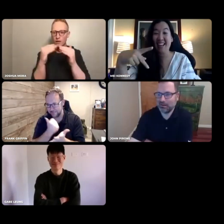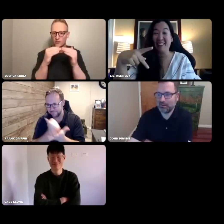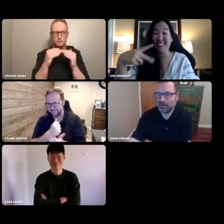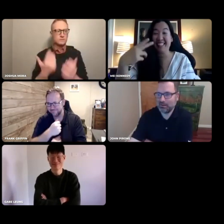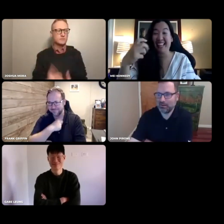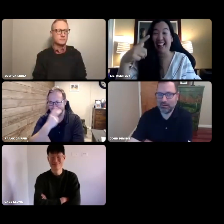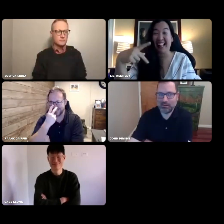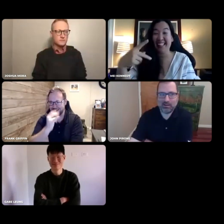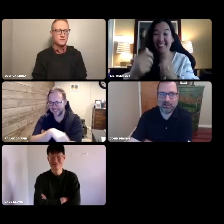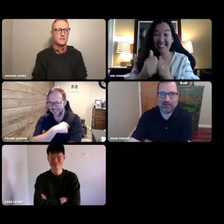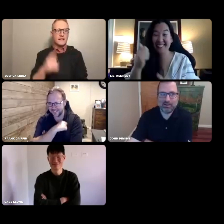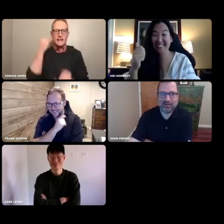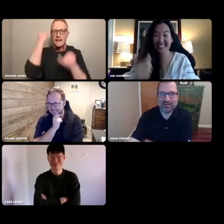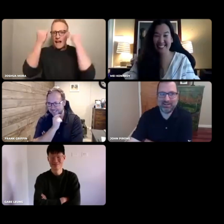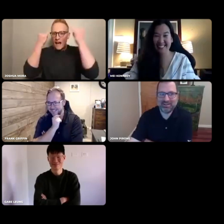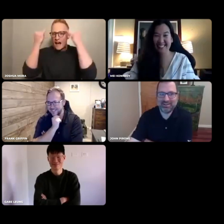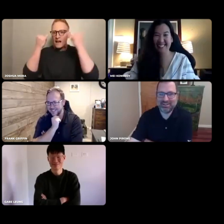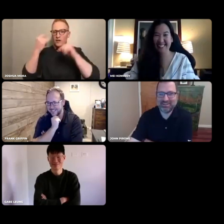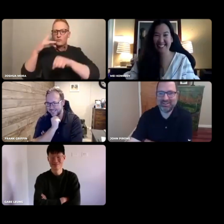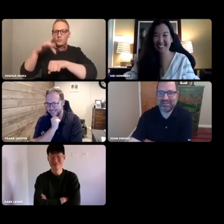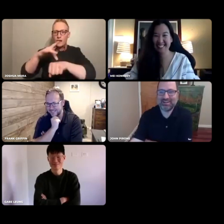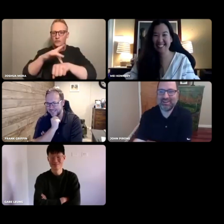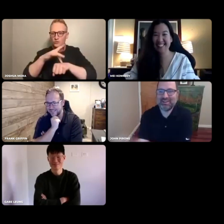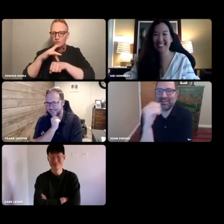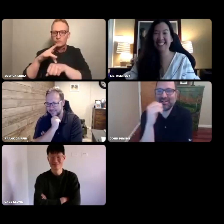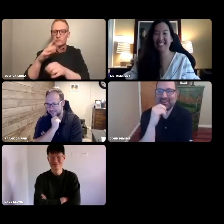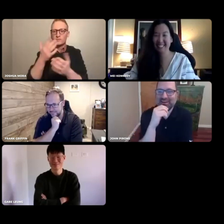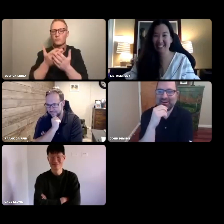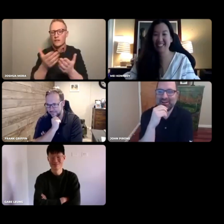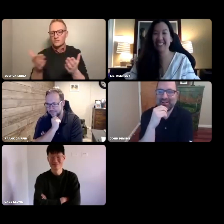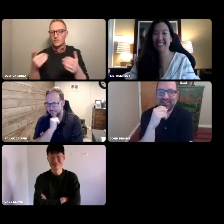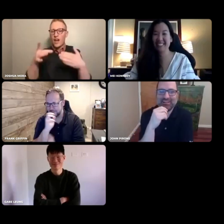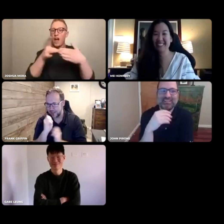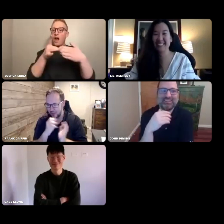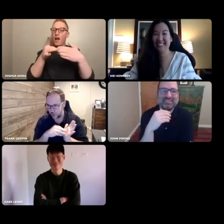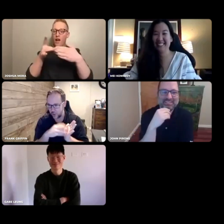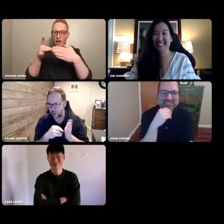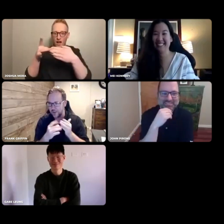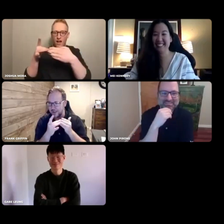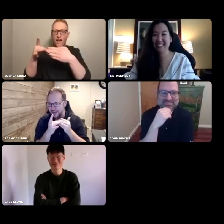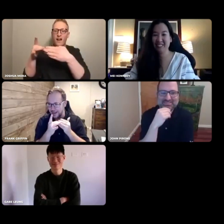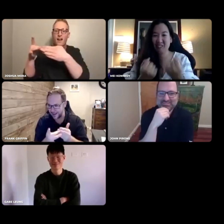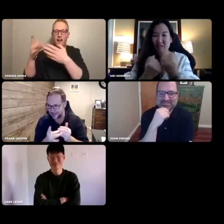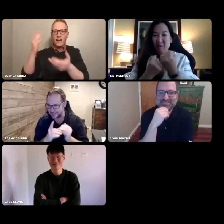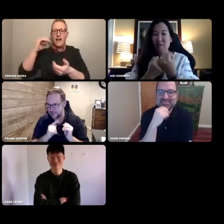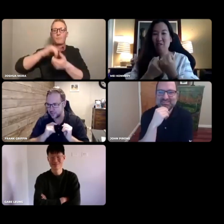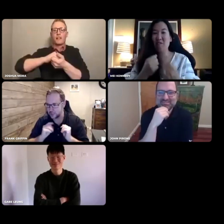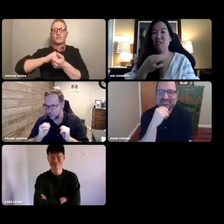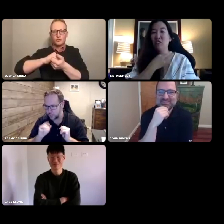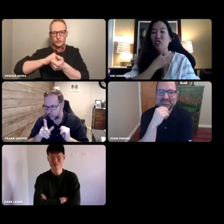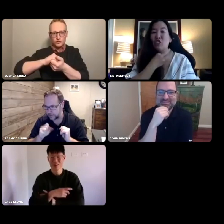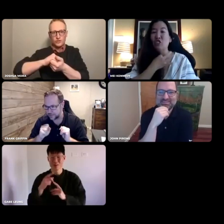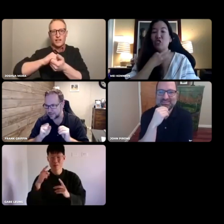[Reading off answers as they come in] Guidance